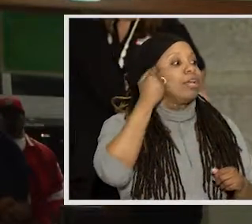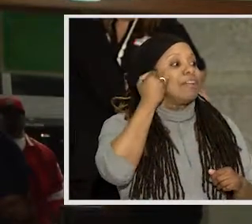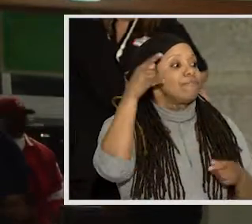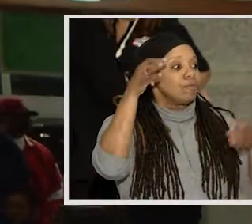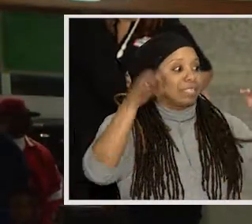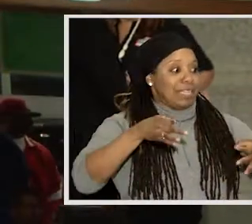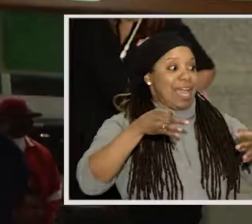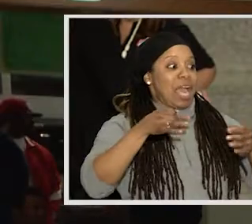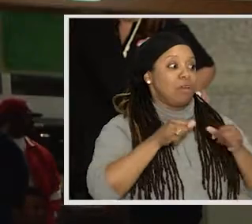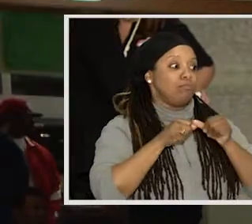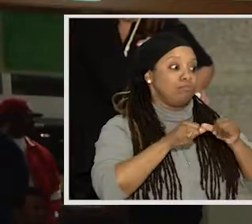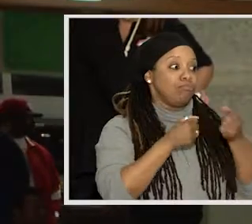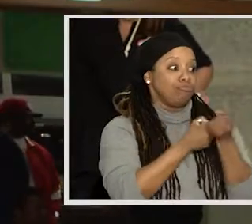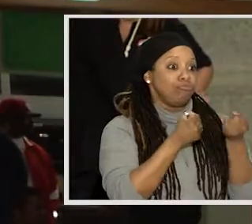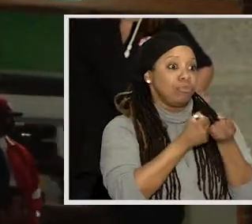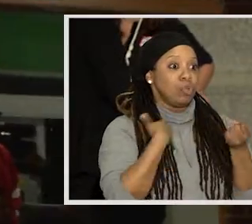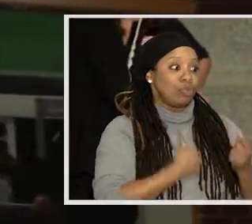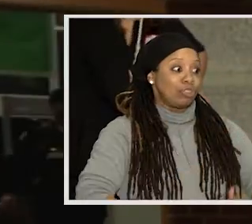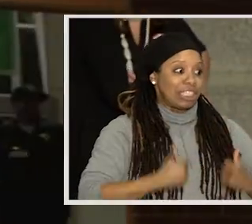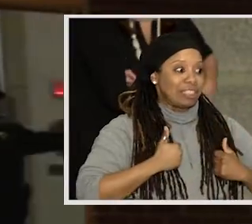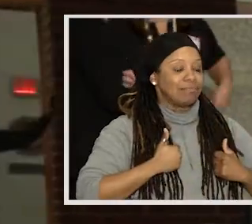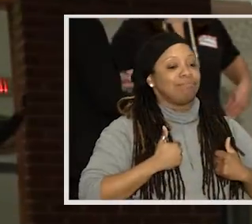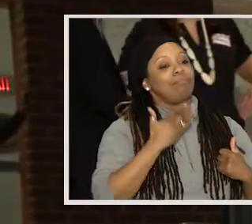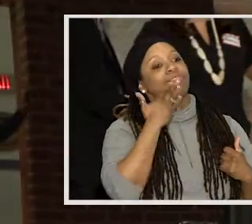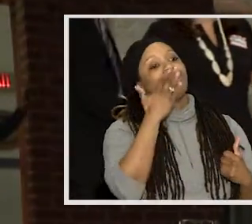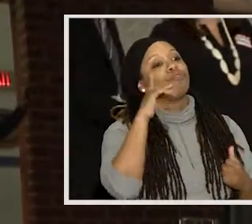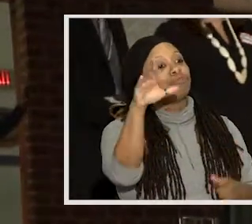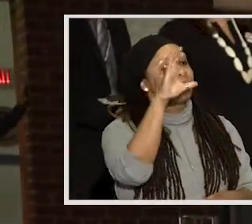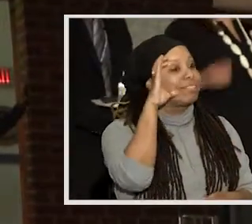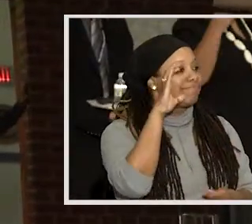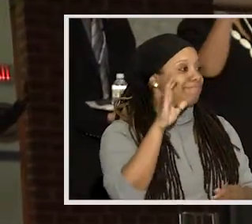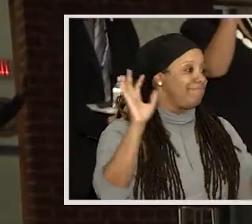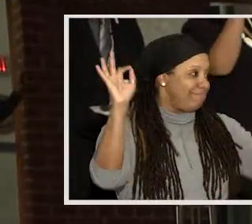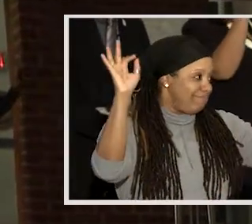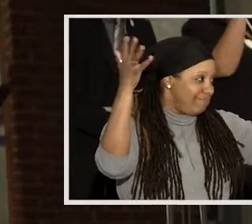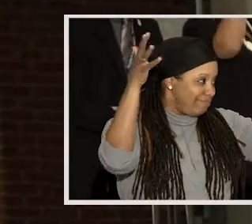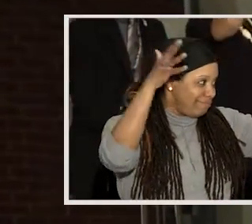SUPPORT OUR RESIDENTS. THANKS.